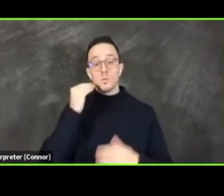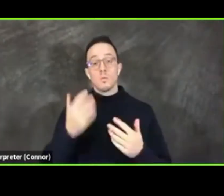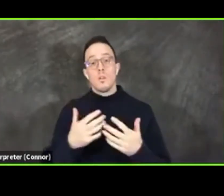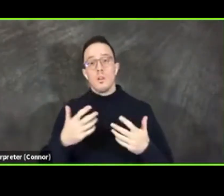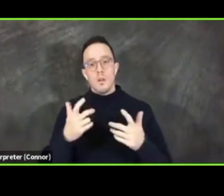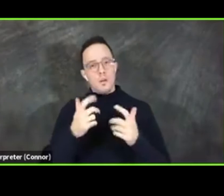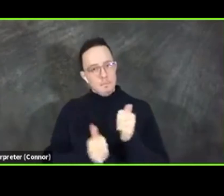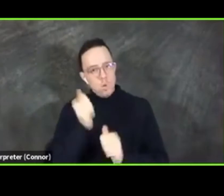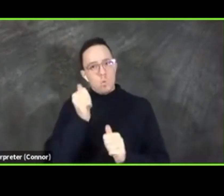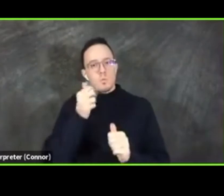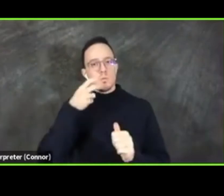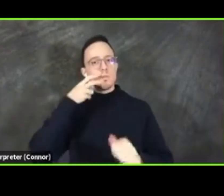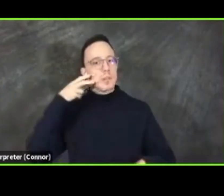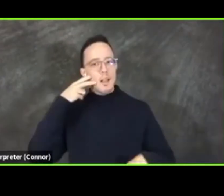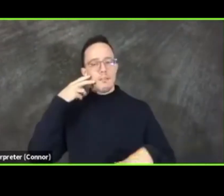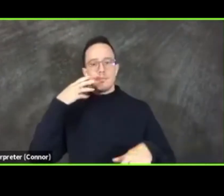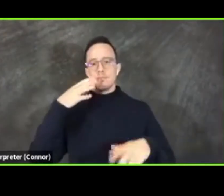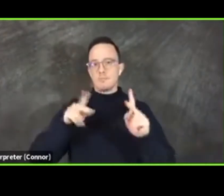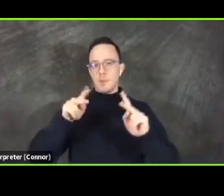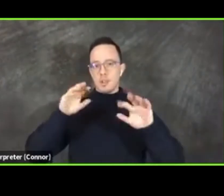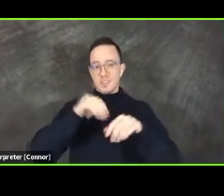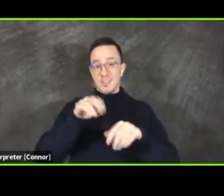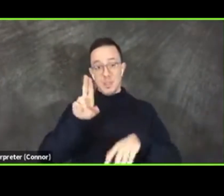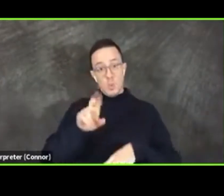MIGRATION AND THE SYSTEMATIC VIOLENCE THAT CONTINUES